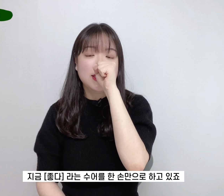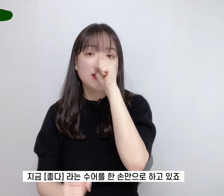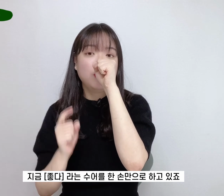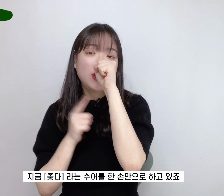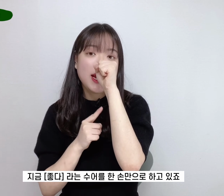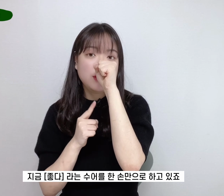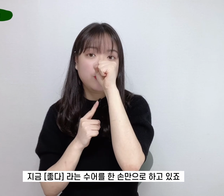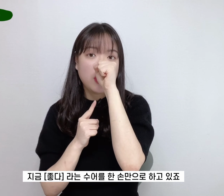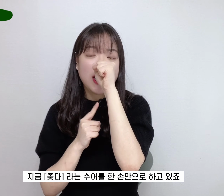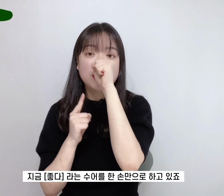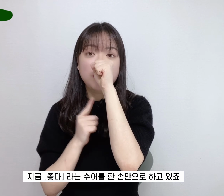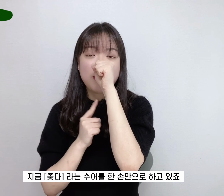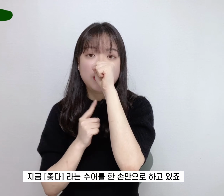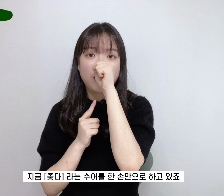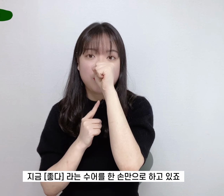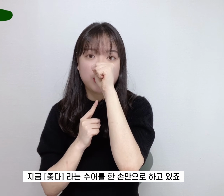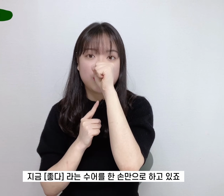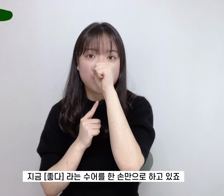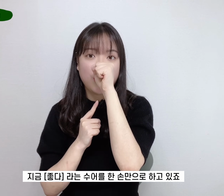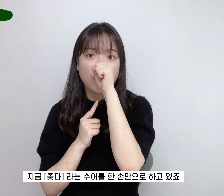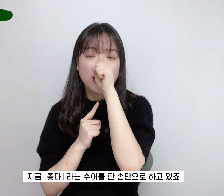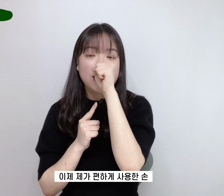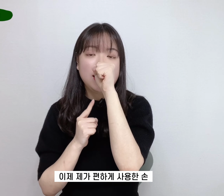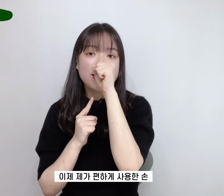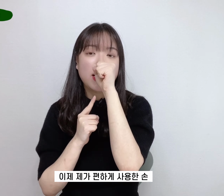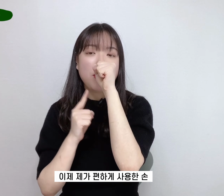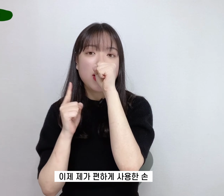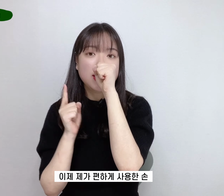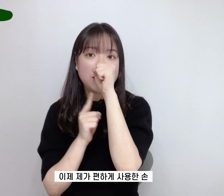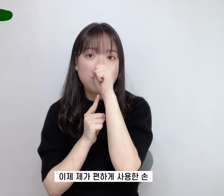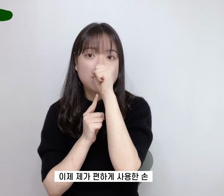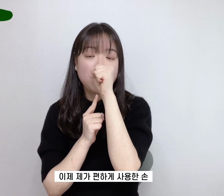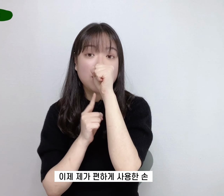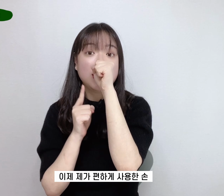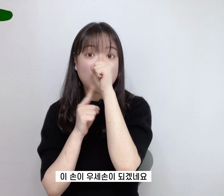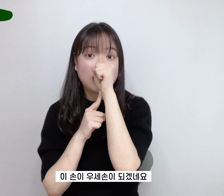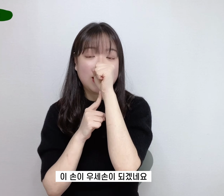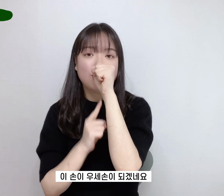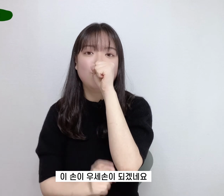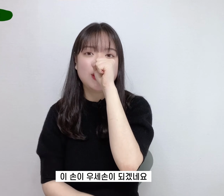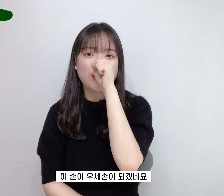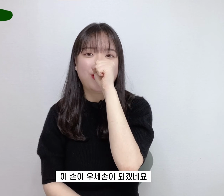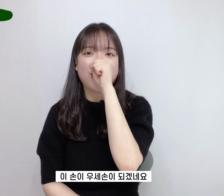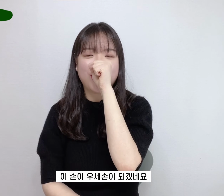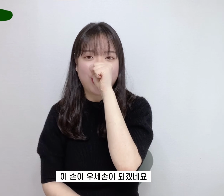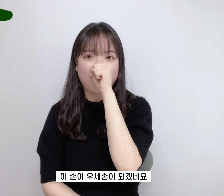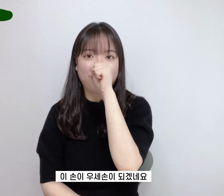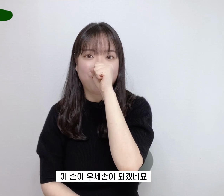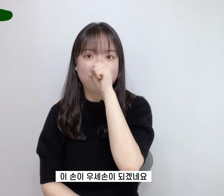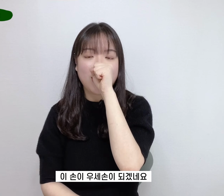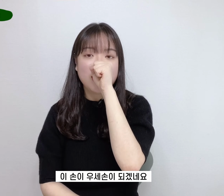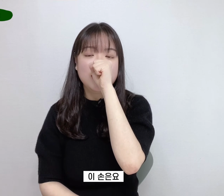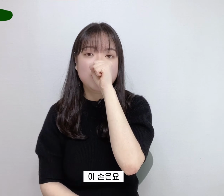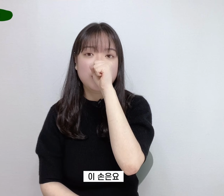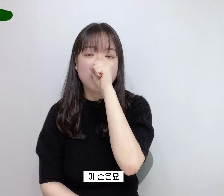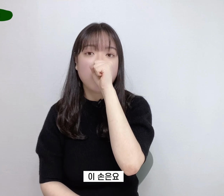when using only one hand. Now the hand I use comfortably This hand will become the dominant hand this hand